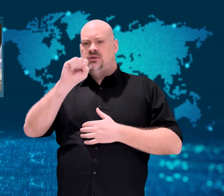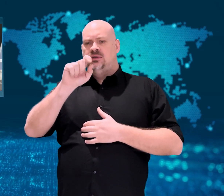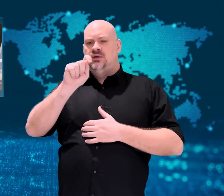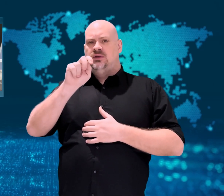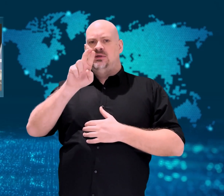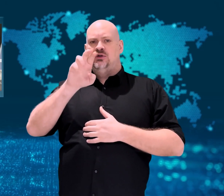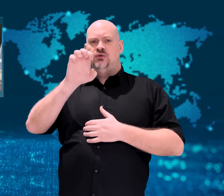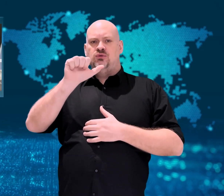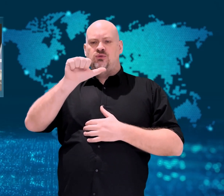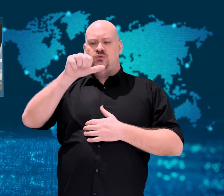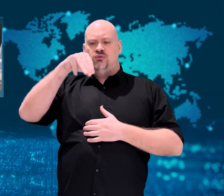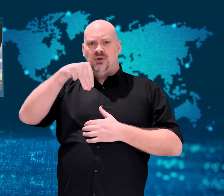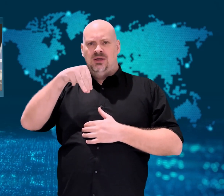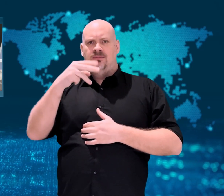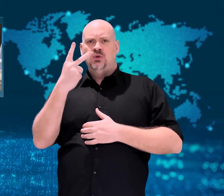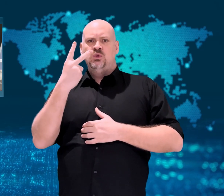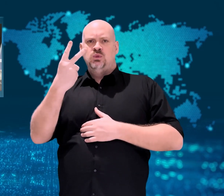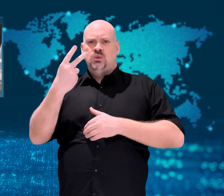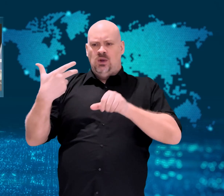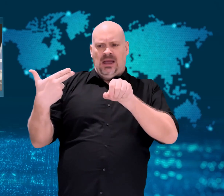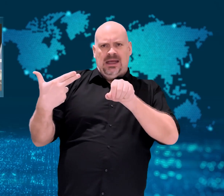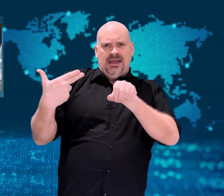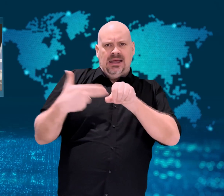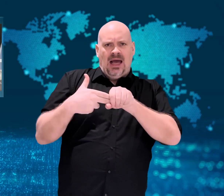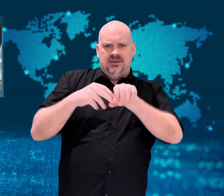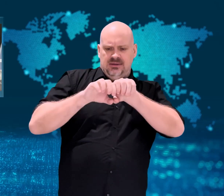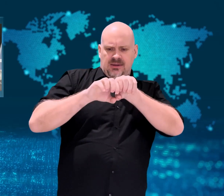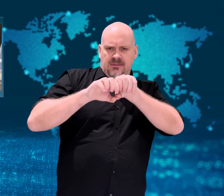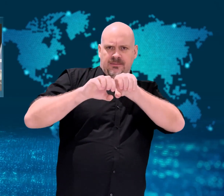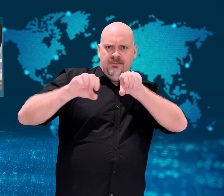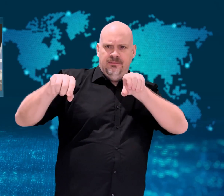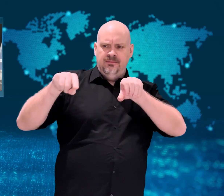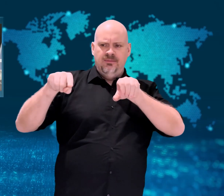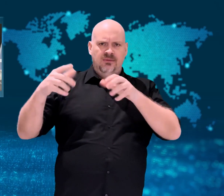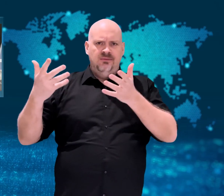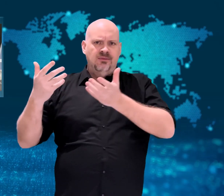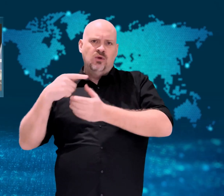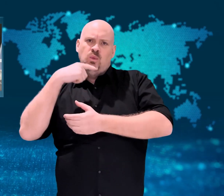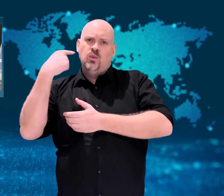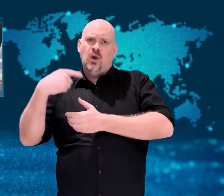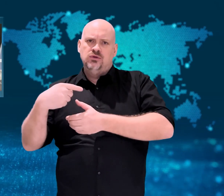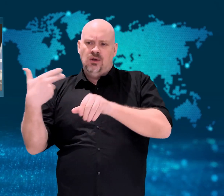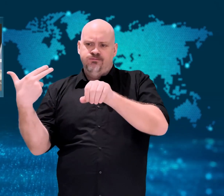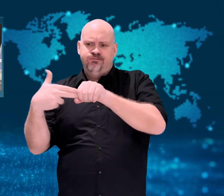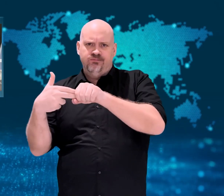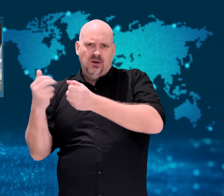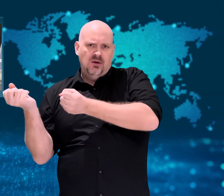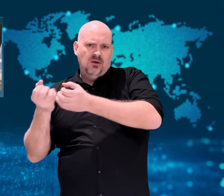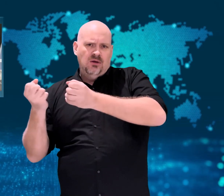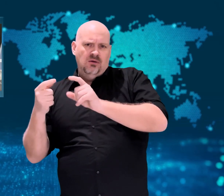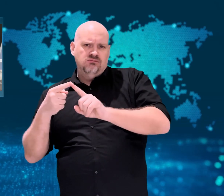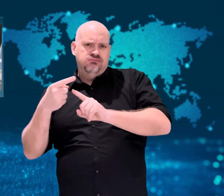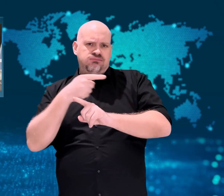The pipeline would double Russia’s gas exports to